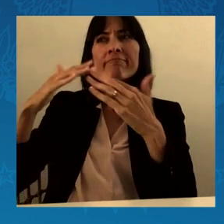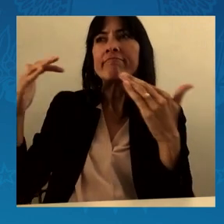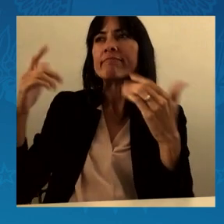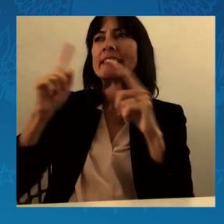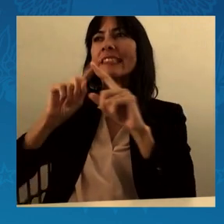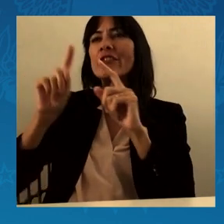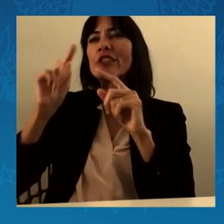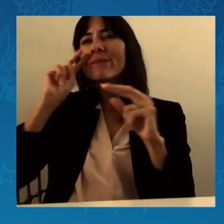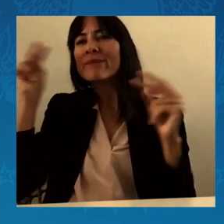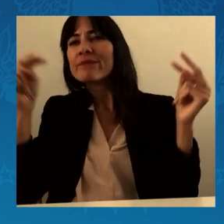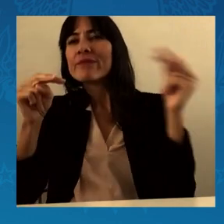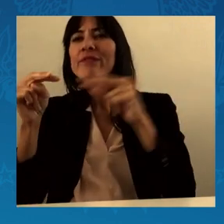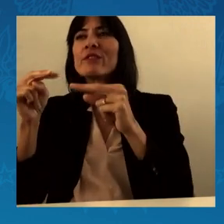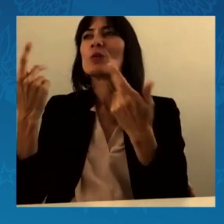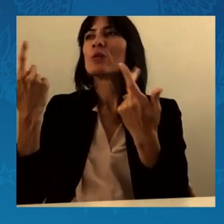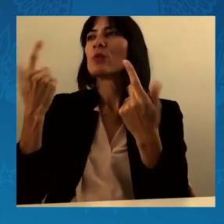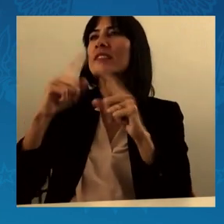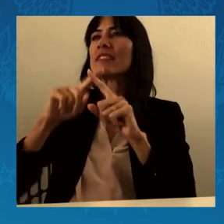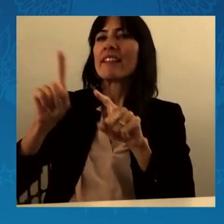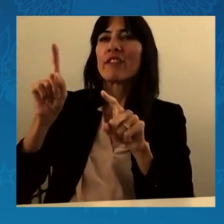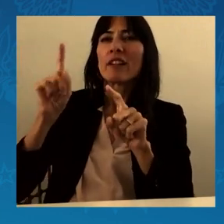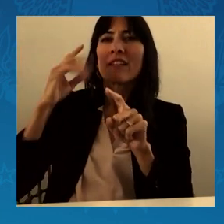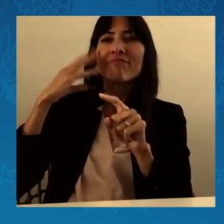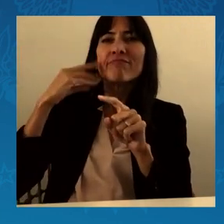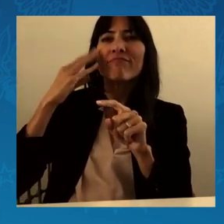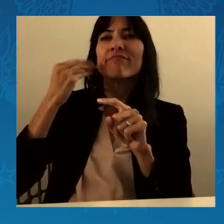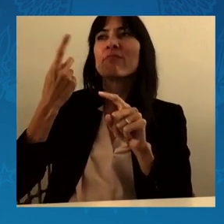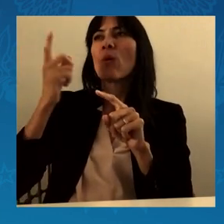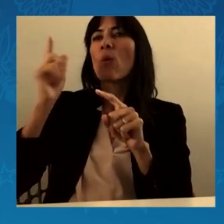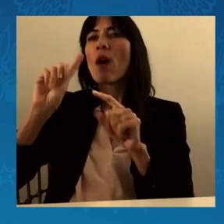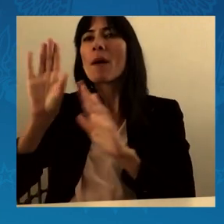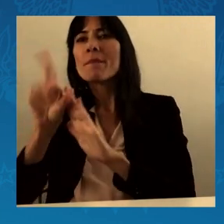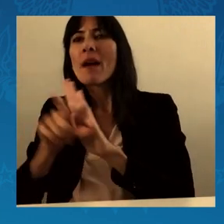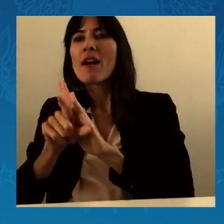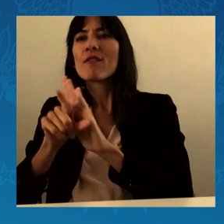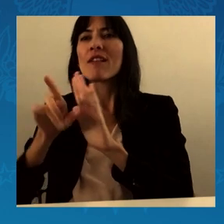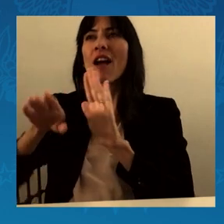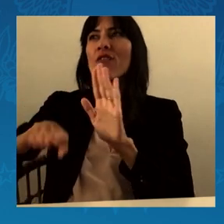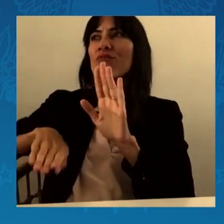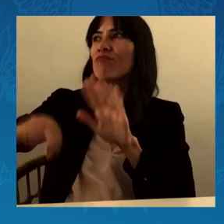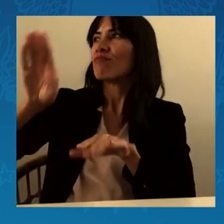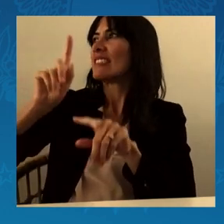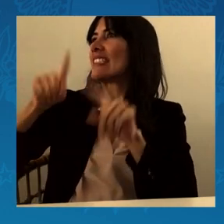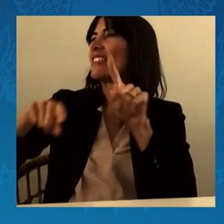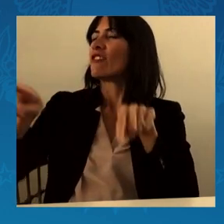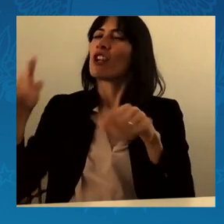and where they come from or what they're interested in. And another thing is my physics teacher back in high school